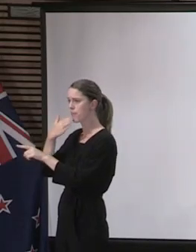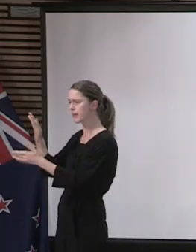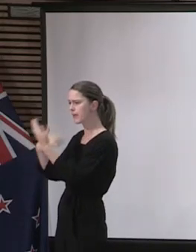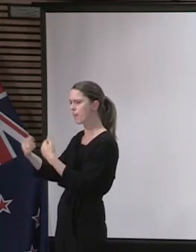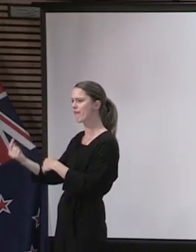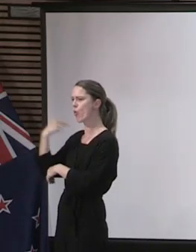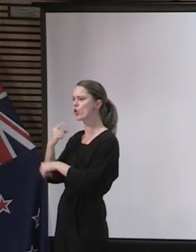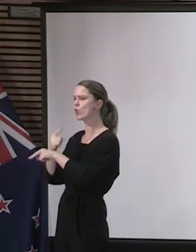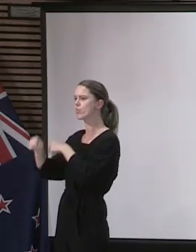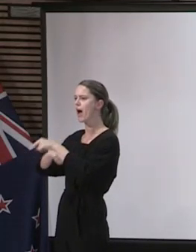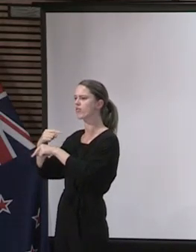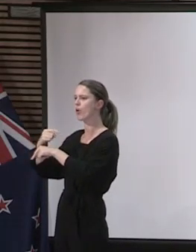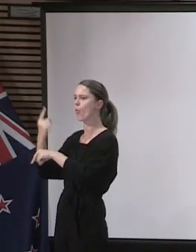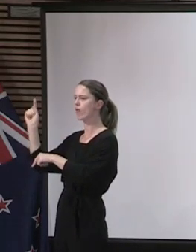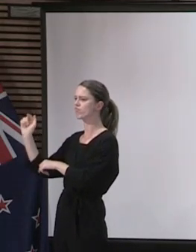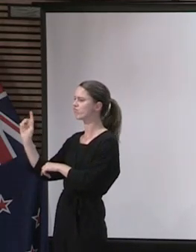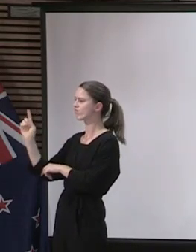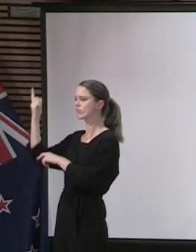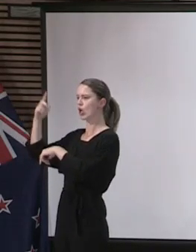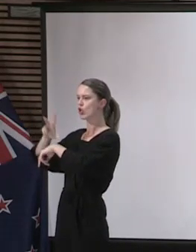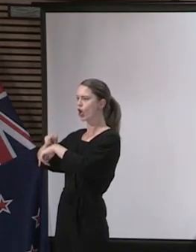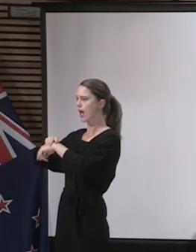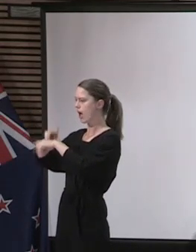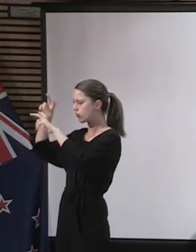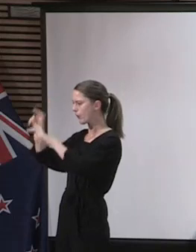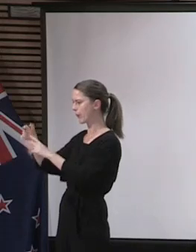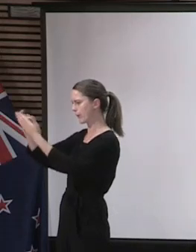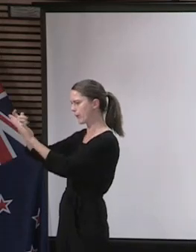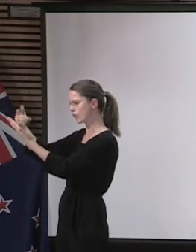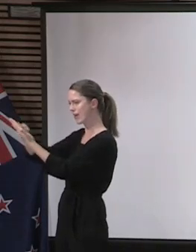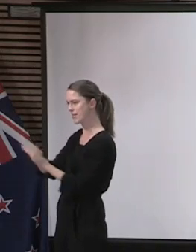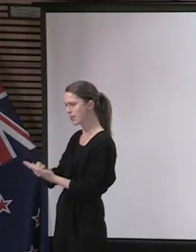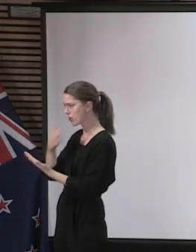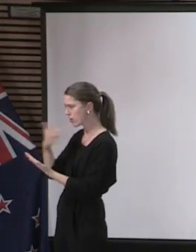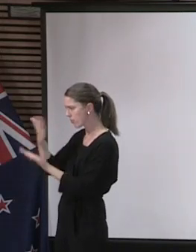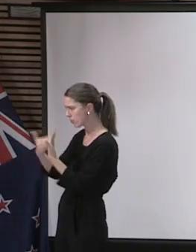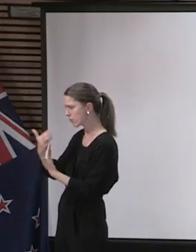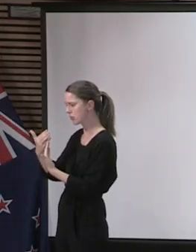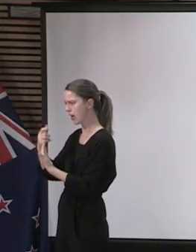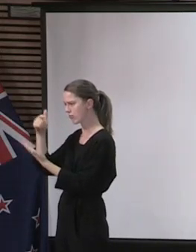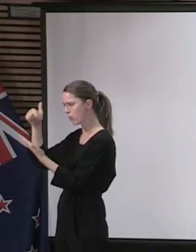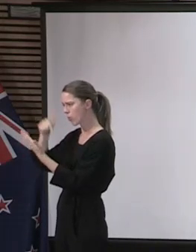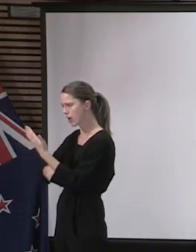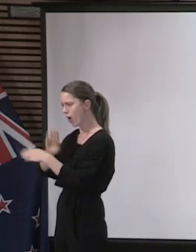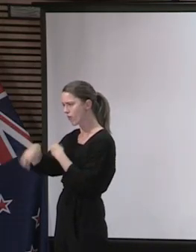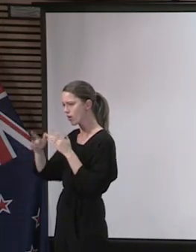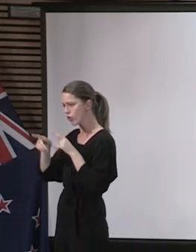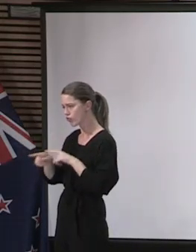cases have been dealt with. Dr Bloom bloom, give us more detail about Dr